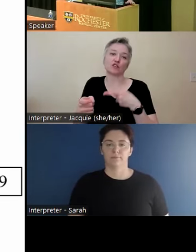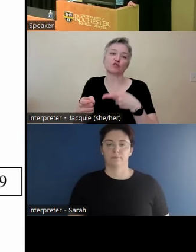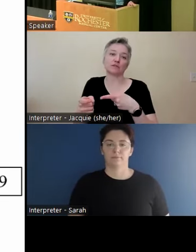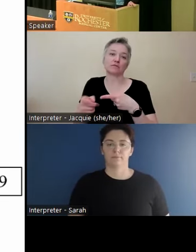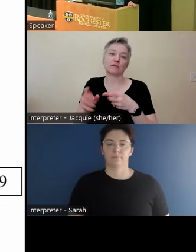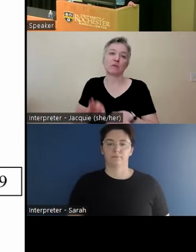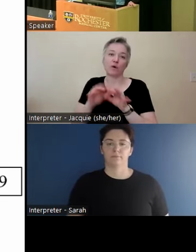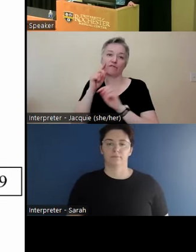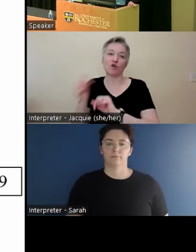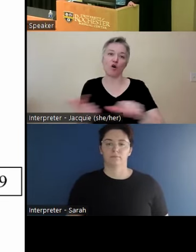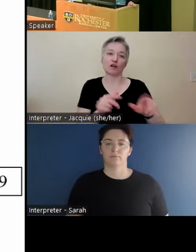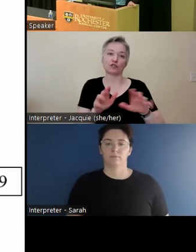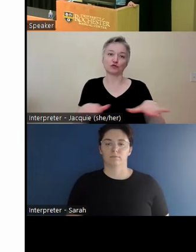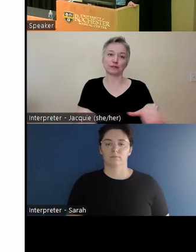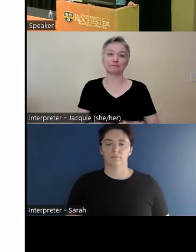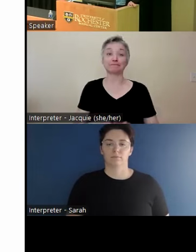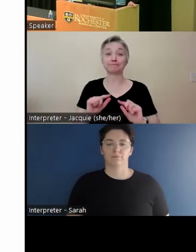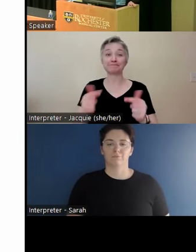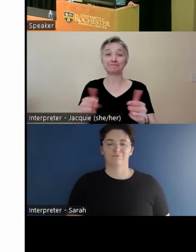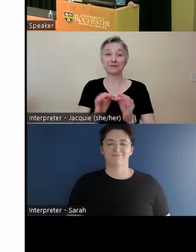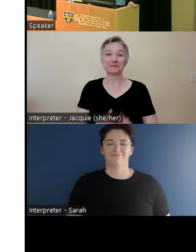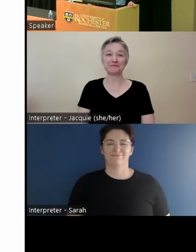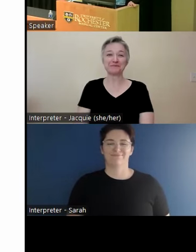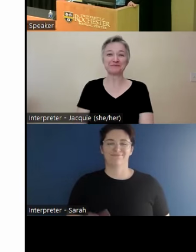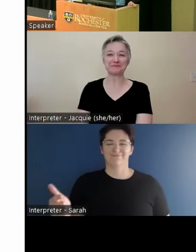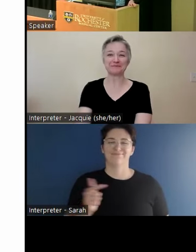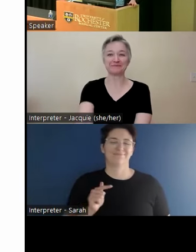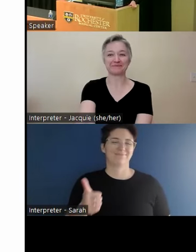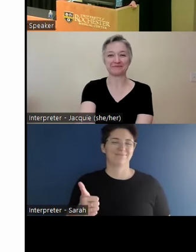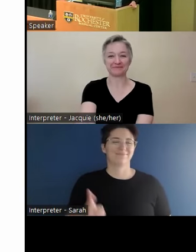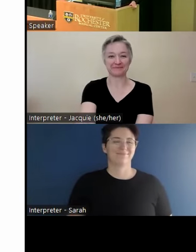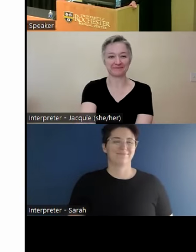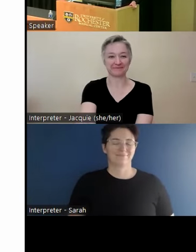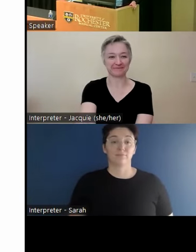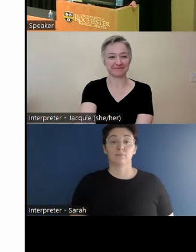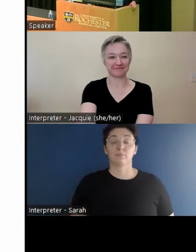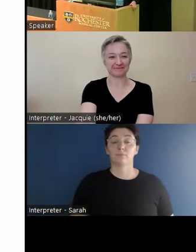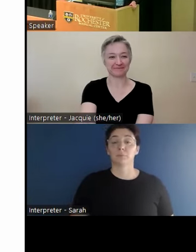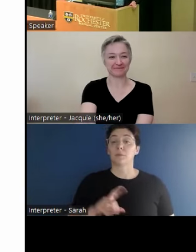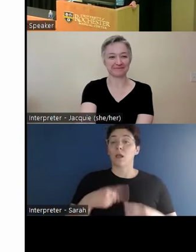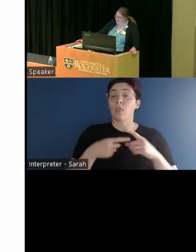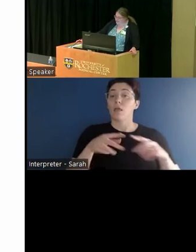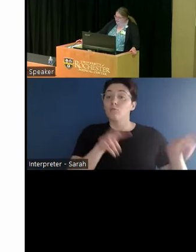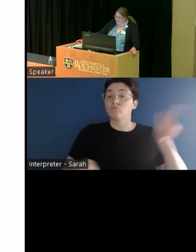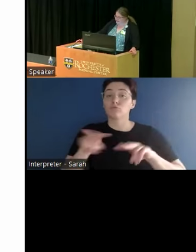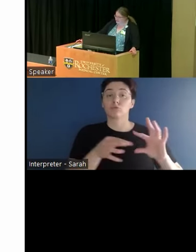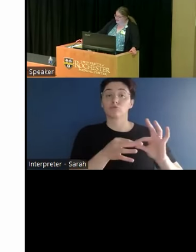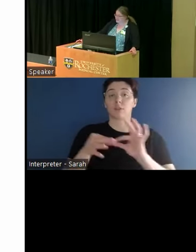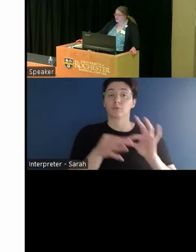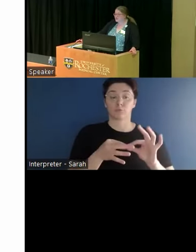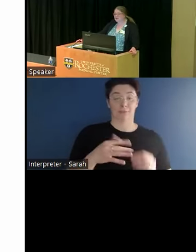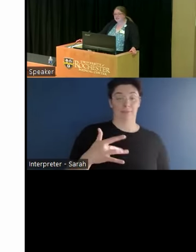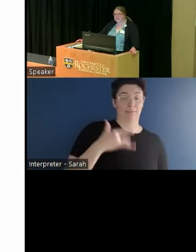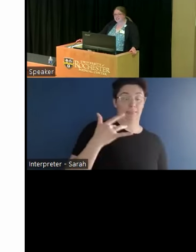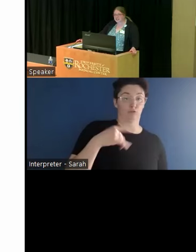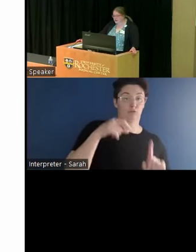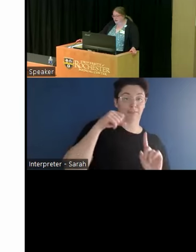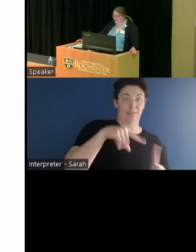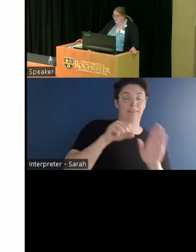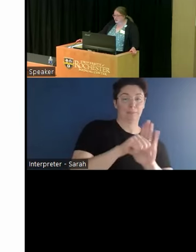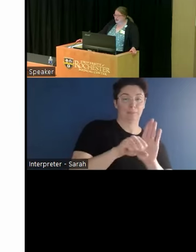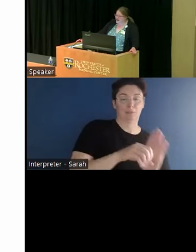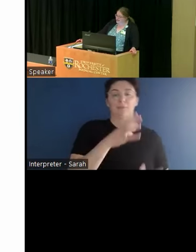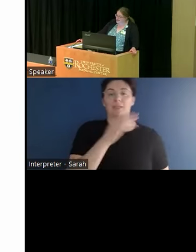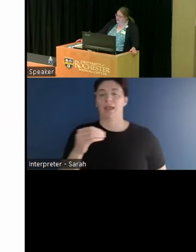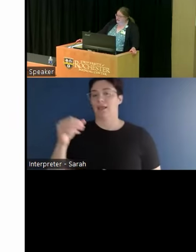children I then examine the relationship between sens symptoms and social motivation with cognitive